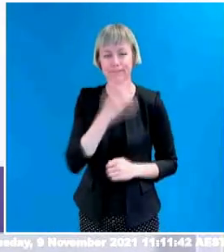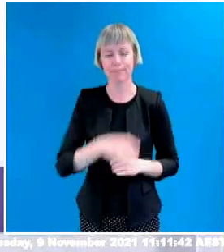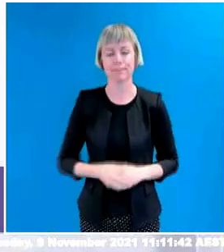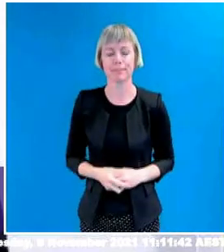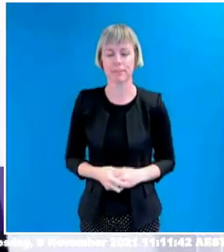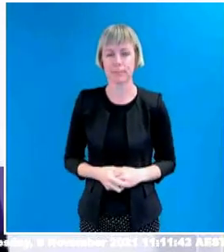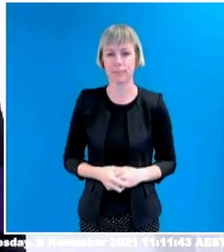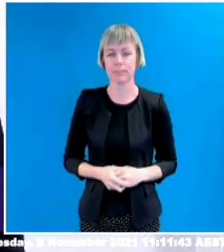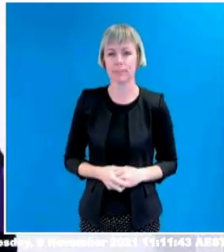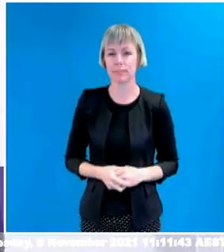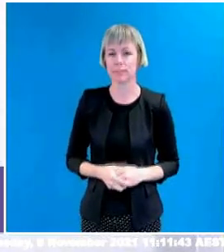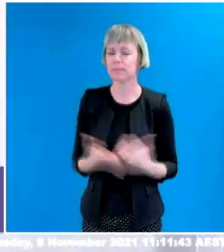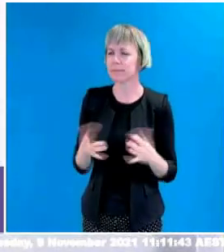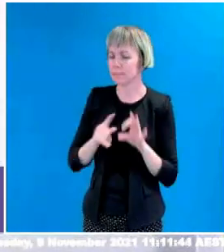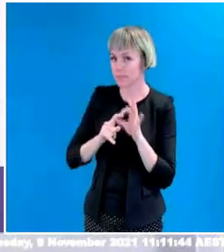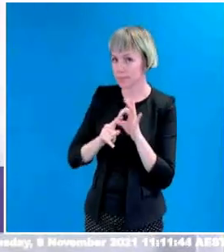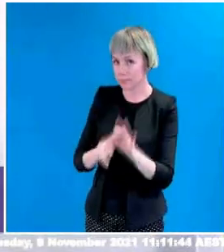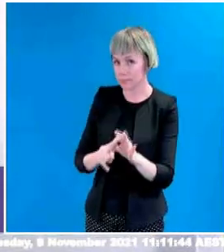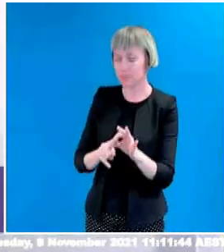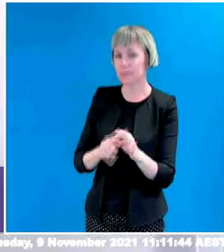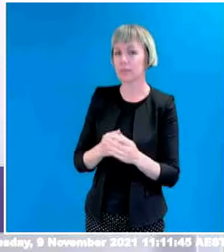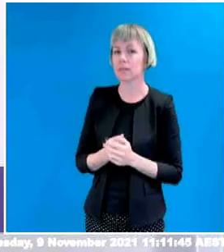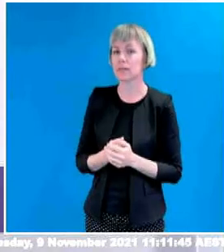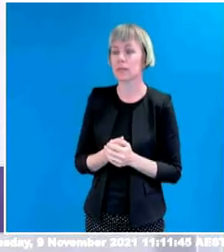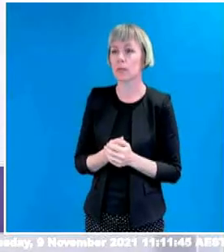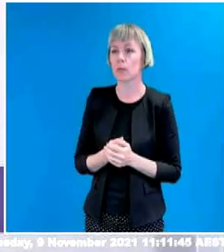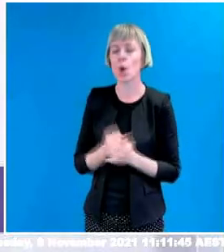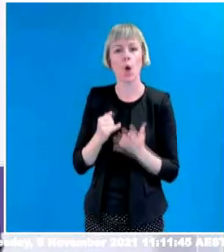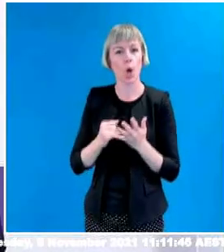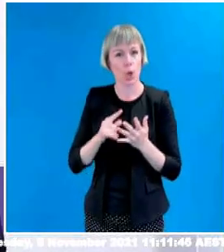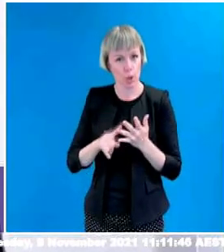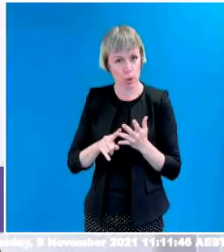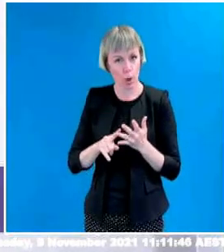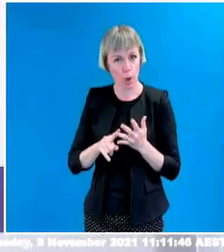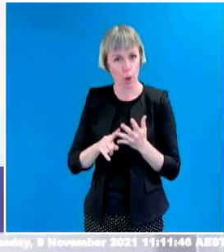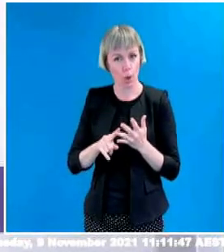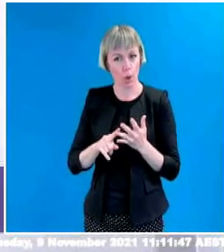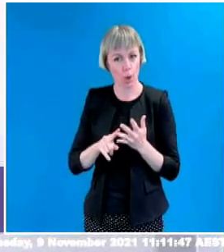Could we put it this way: the absence of perhaps thinking about